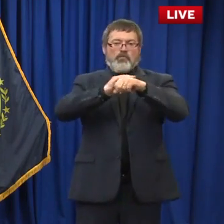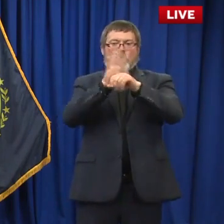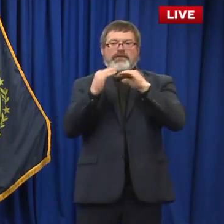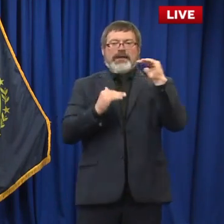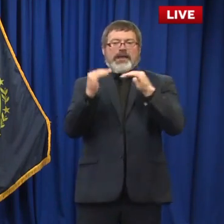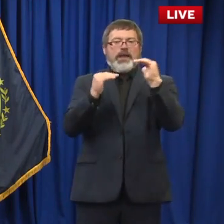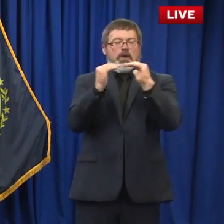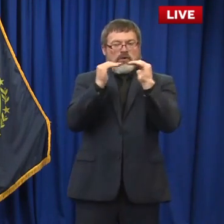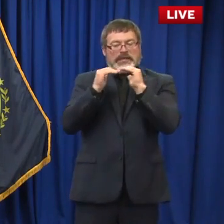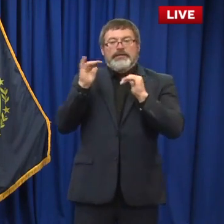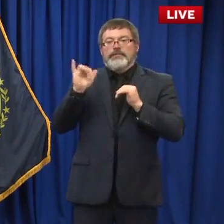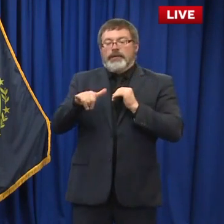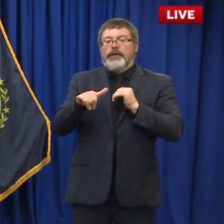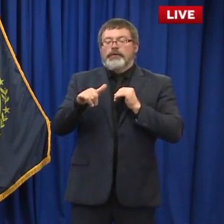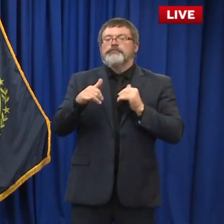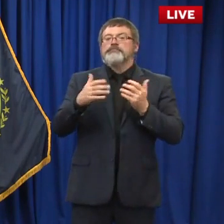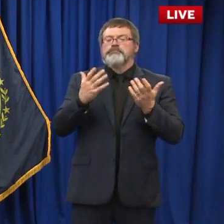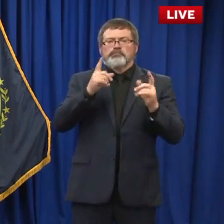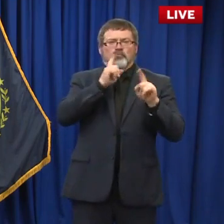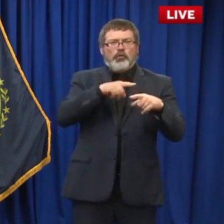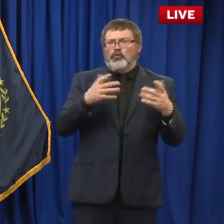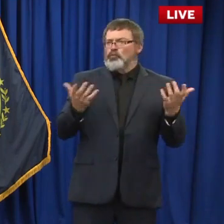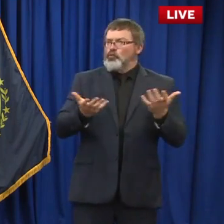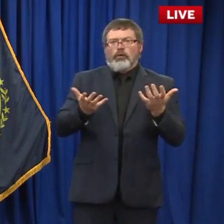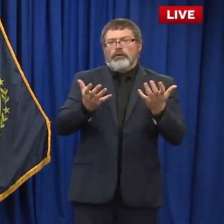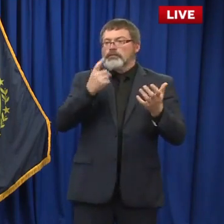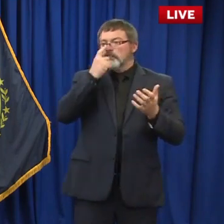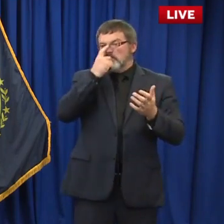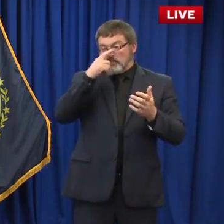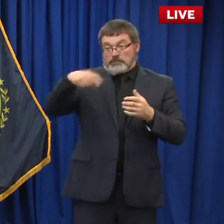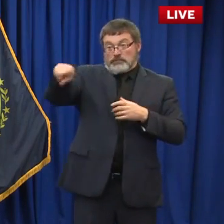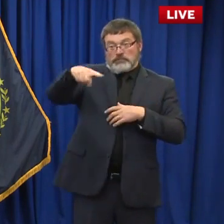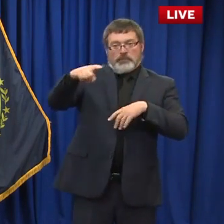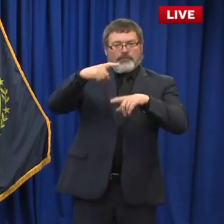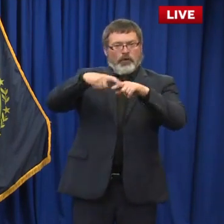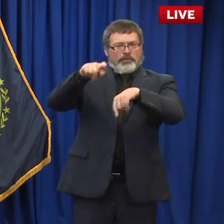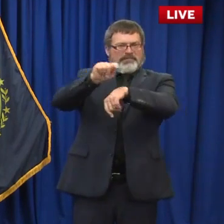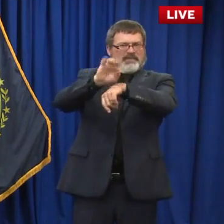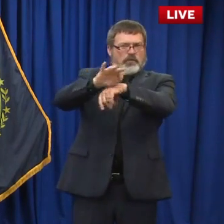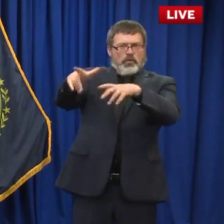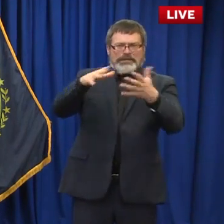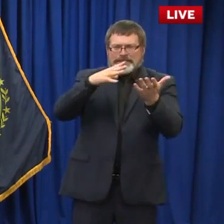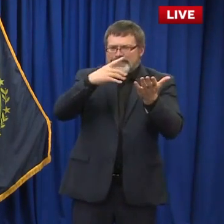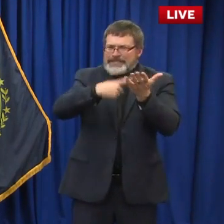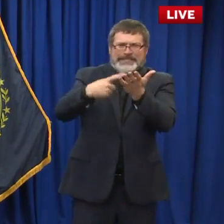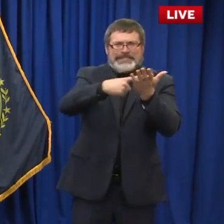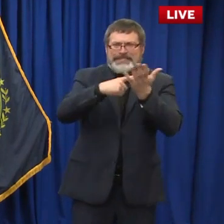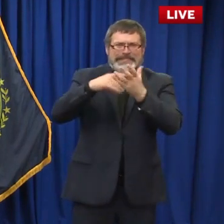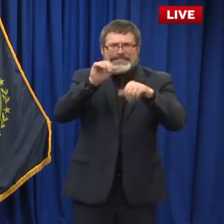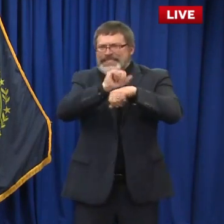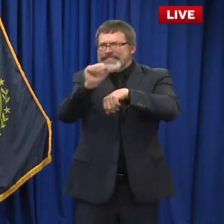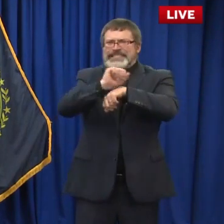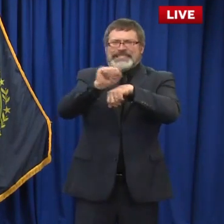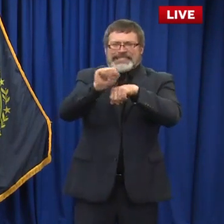THE GROUP WORKED VERY HARD AND OBVIOUSLY, I WANT TO FIRST THANK THEM FOR THEIR SERVICE FOR WHAT THEY PUT TOGETHER.